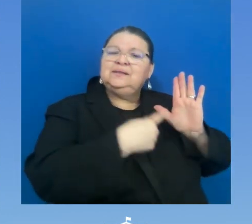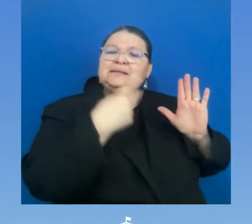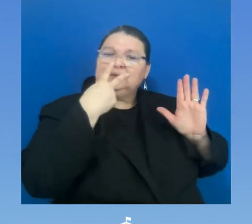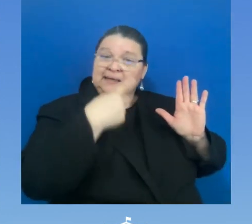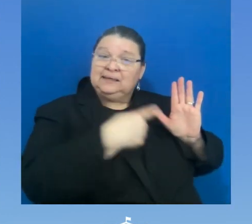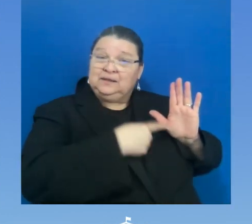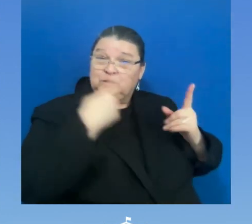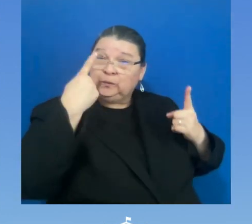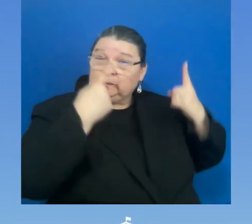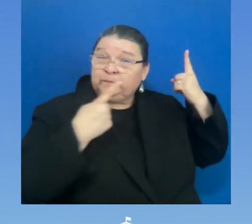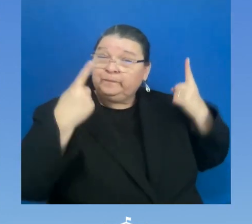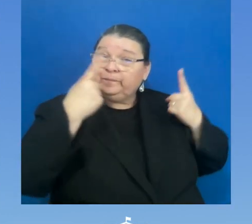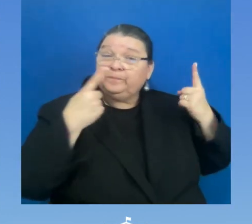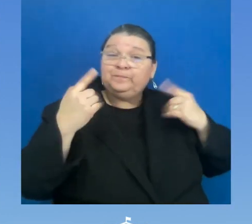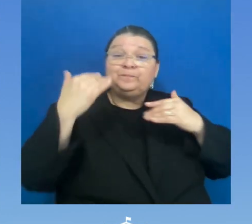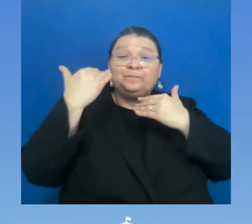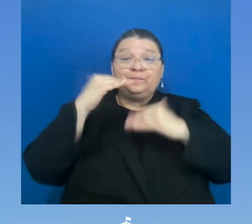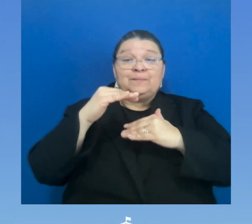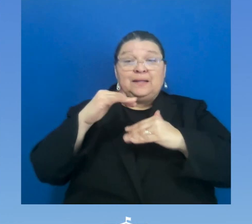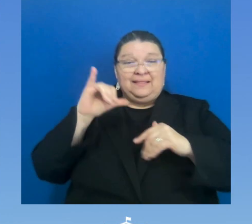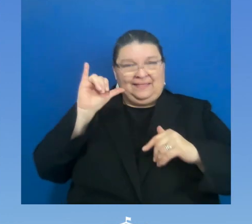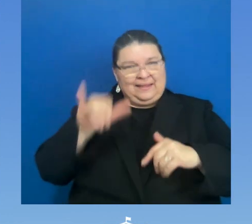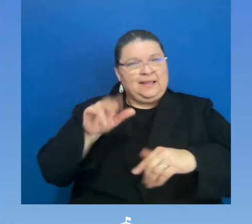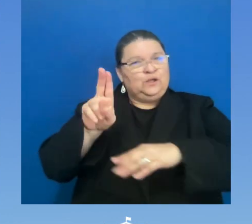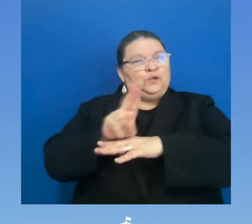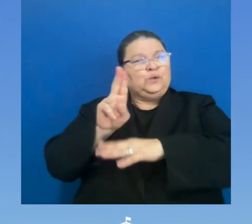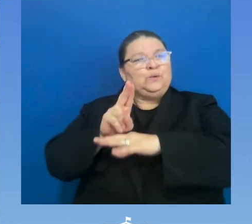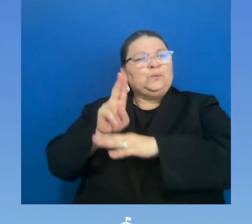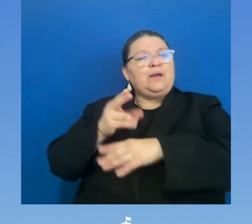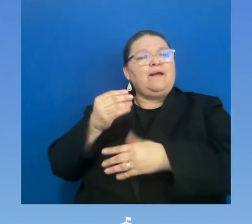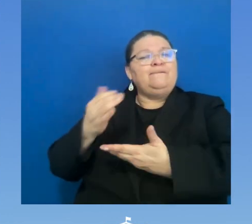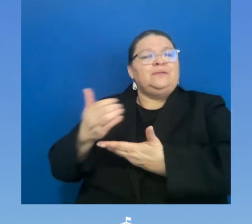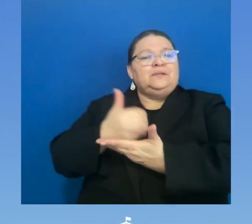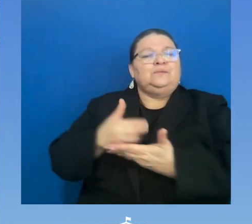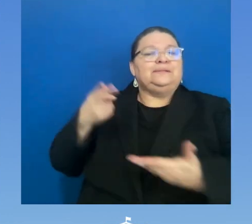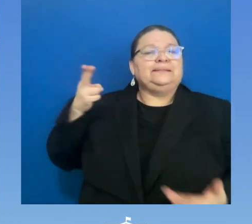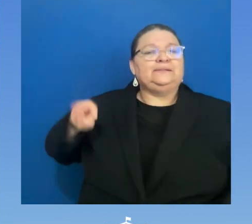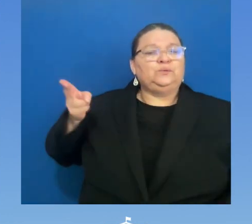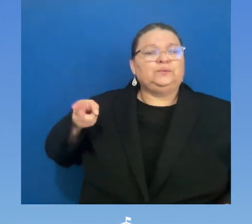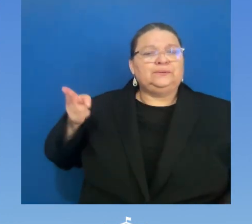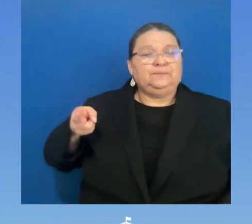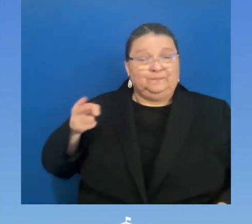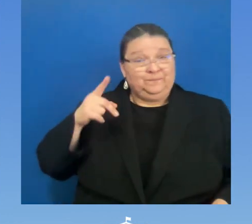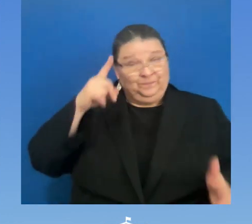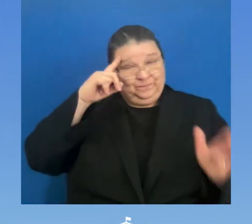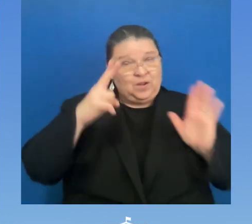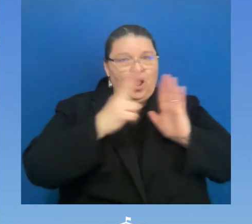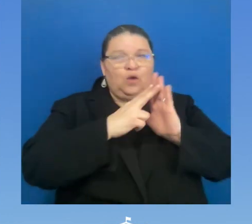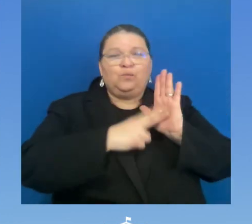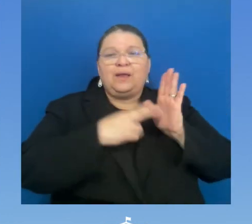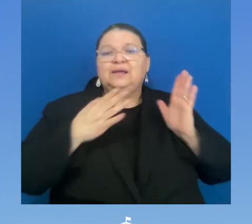in employment decisions by federal contractors. In addition, today, our Department of Labor